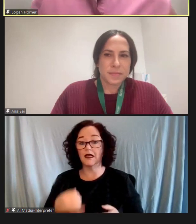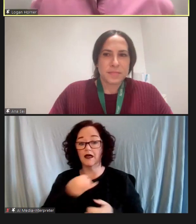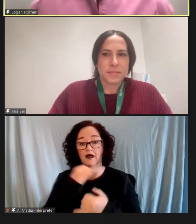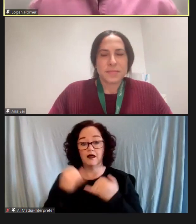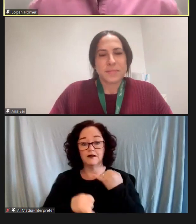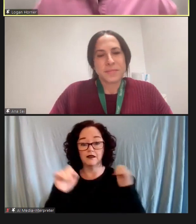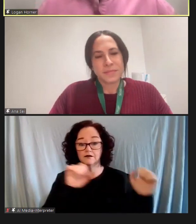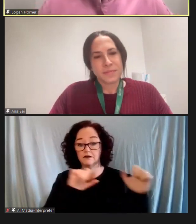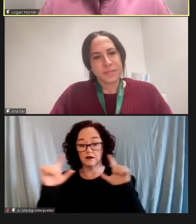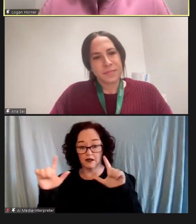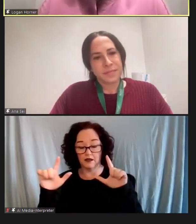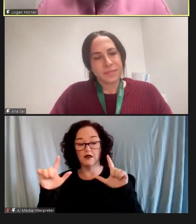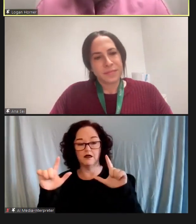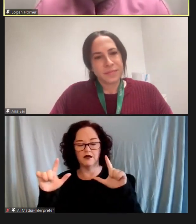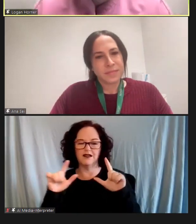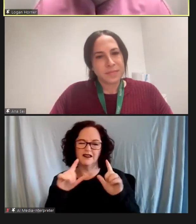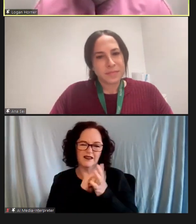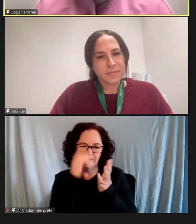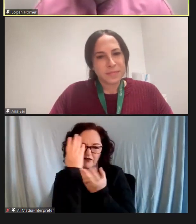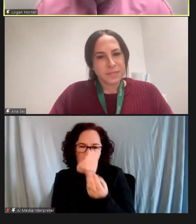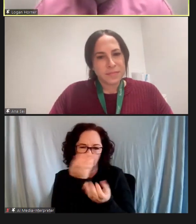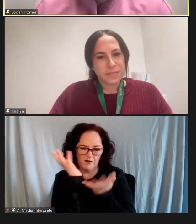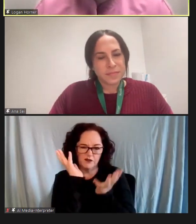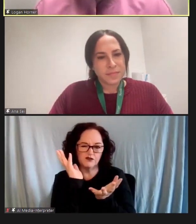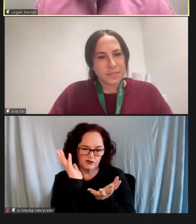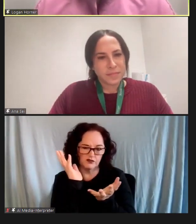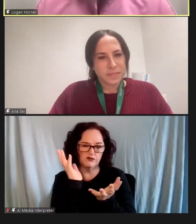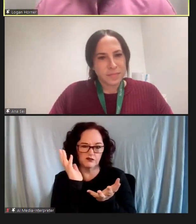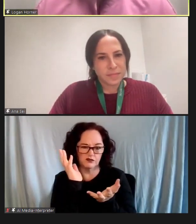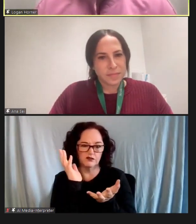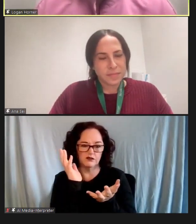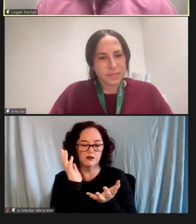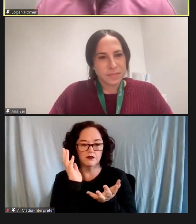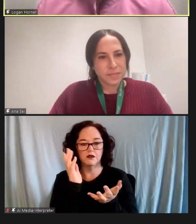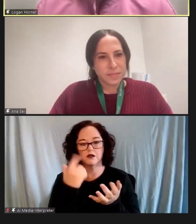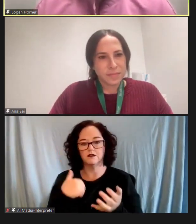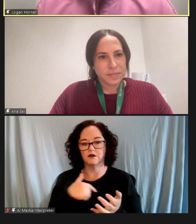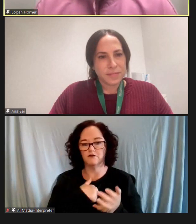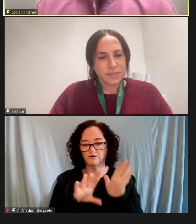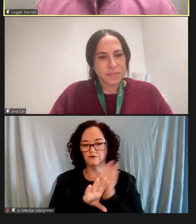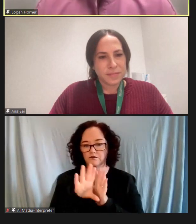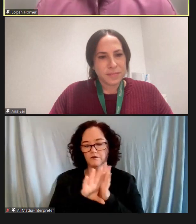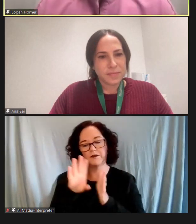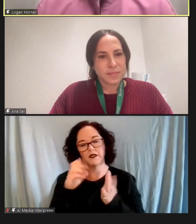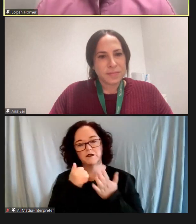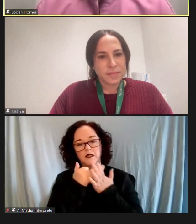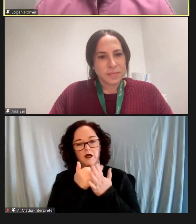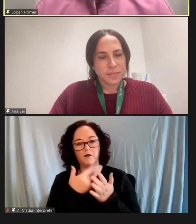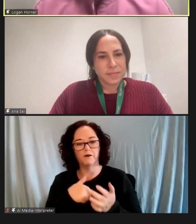just an infograph that uh we made to